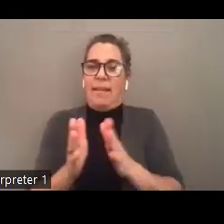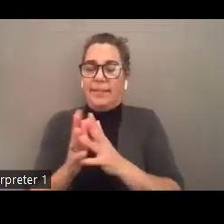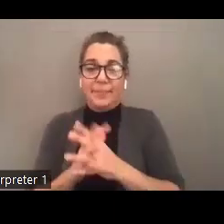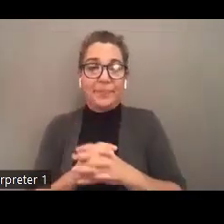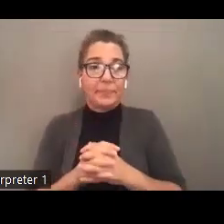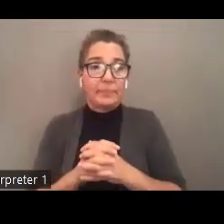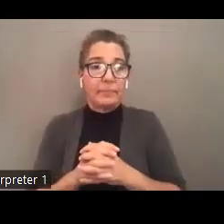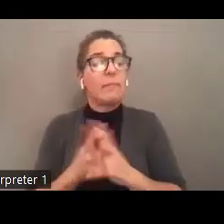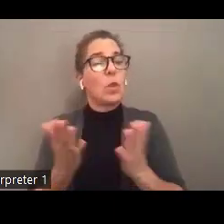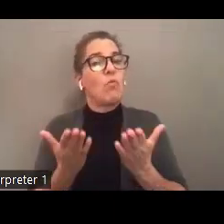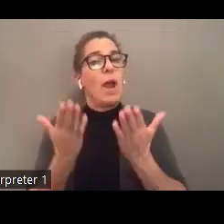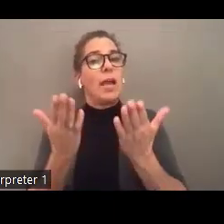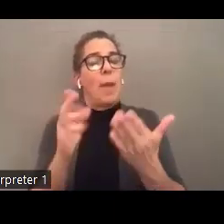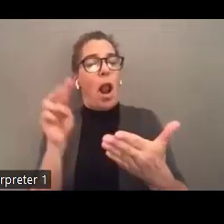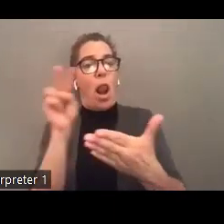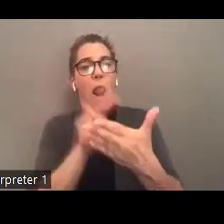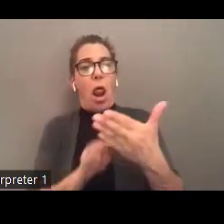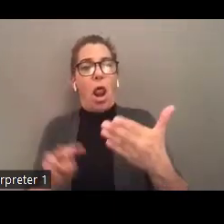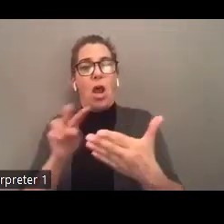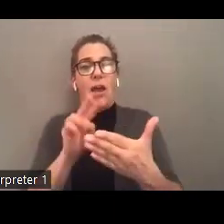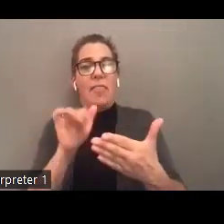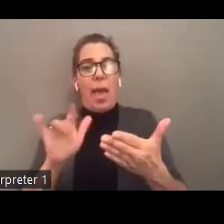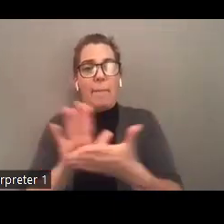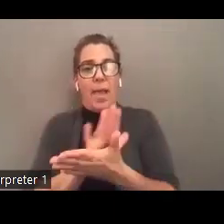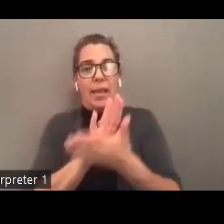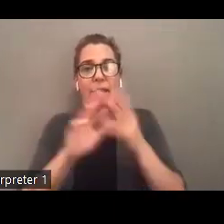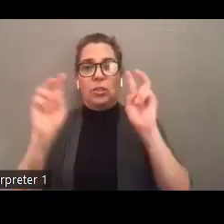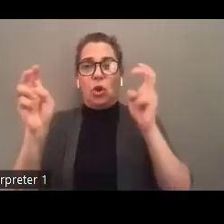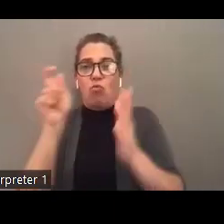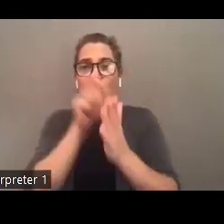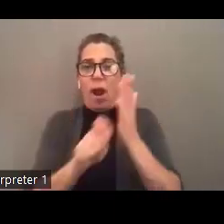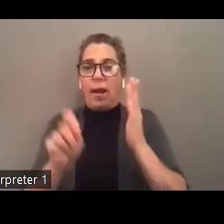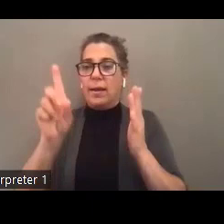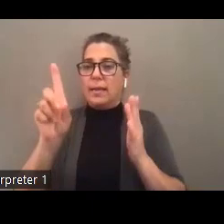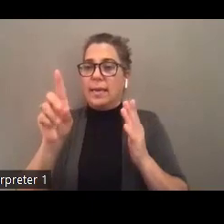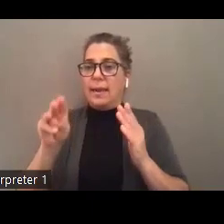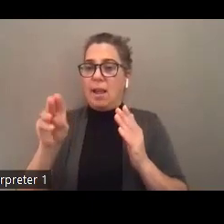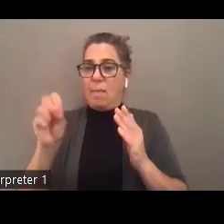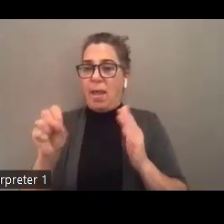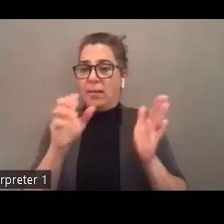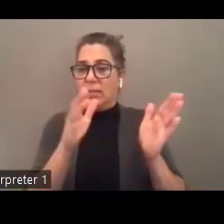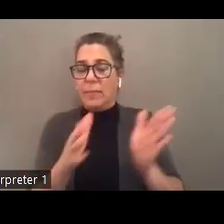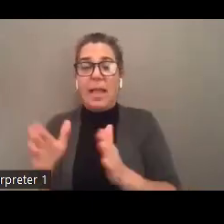And we really recommend taking a look at our page on writing a DMS plan for all these details.